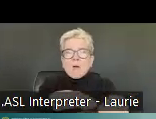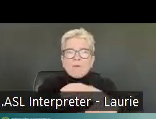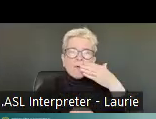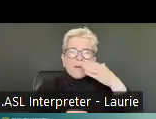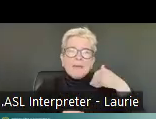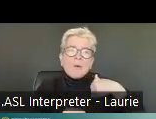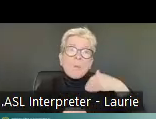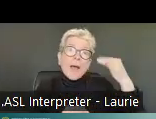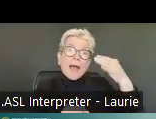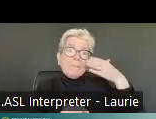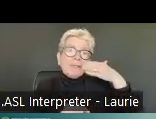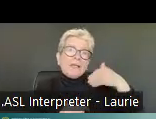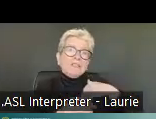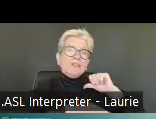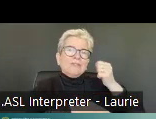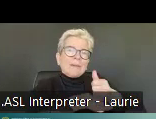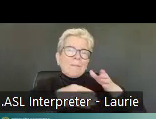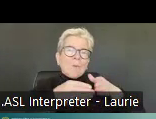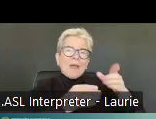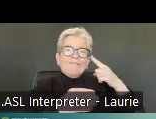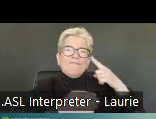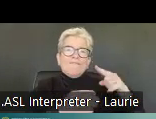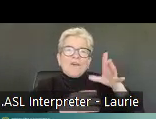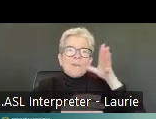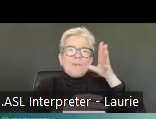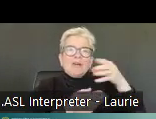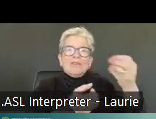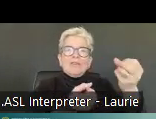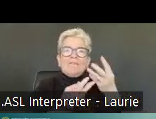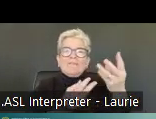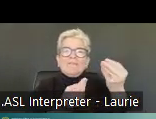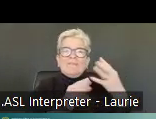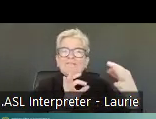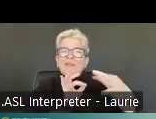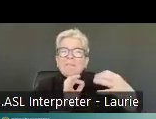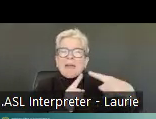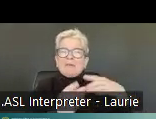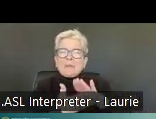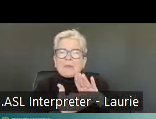for parents to give feedback to the school and a way for school to connect with families.